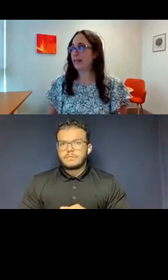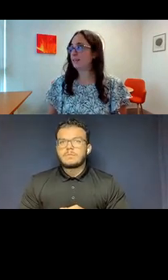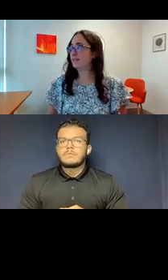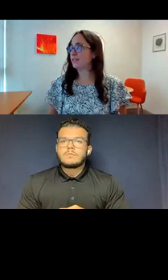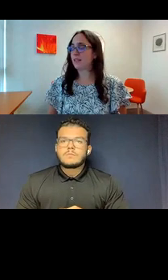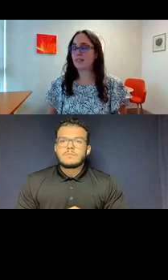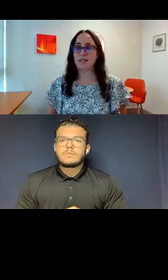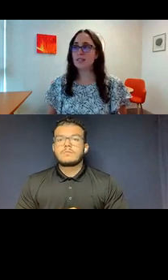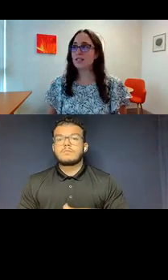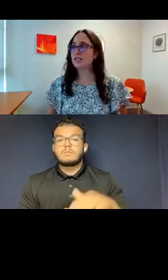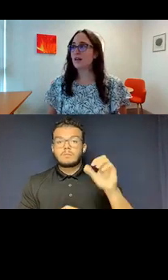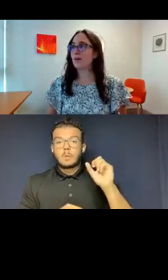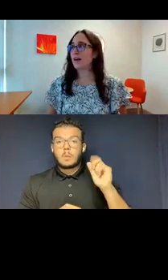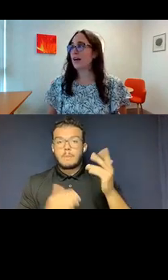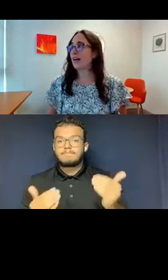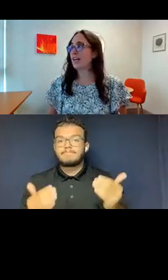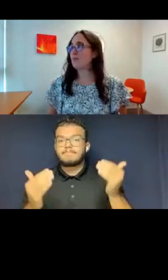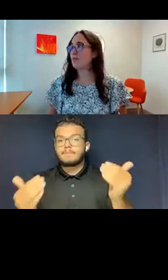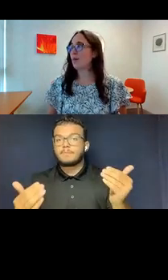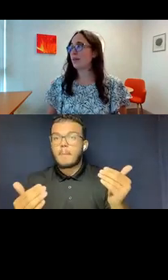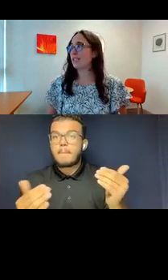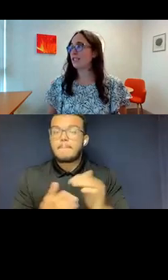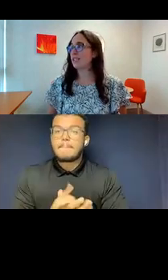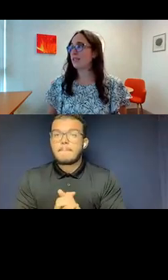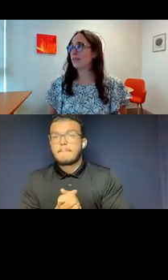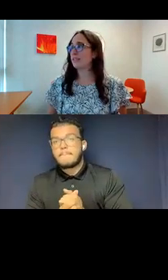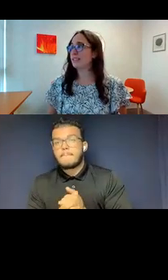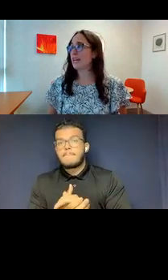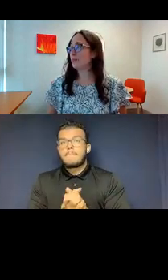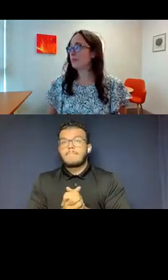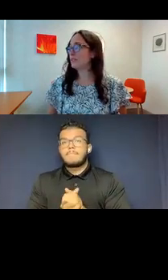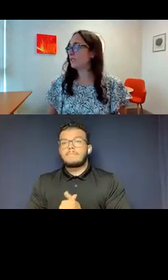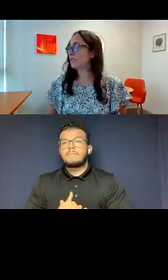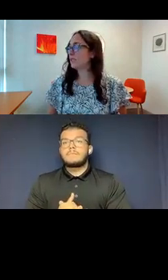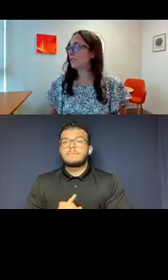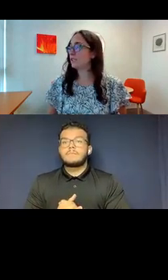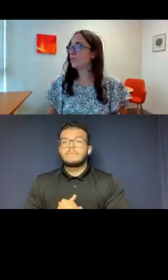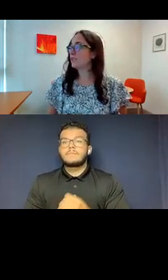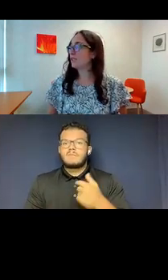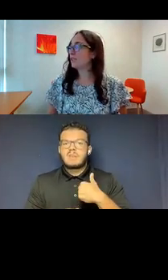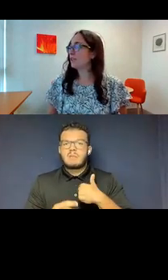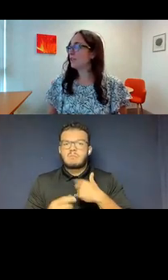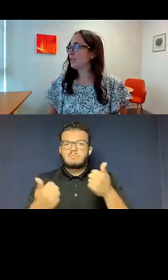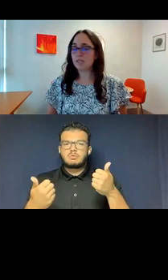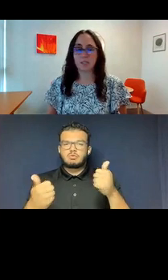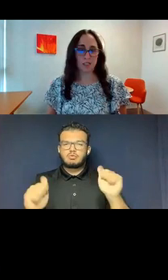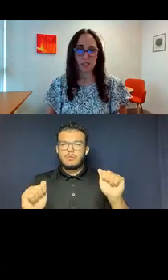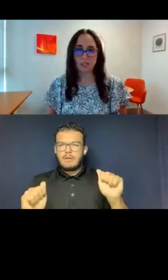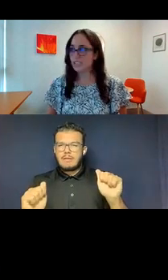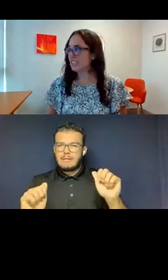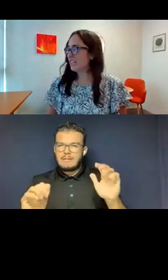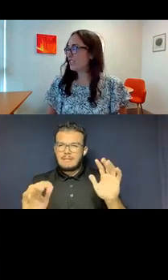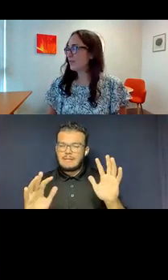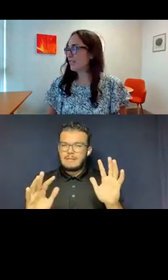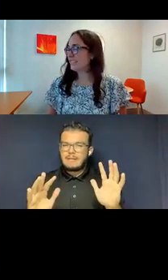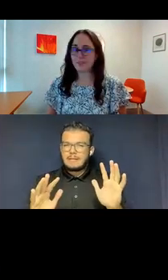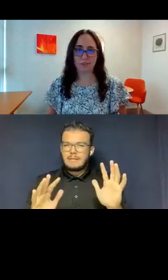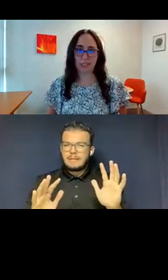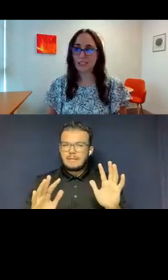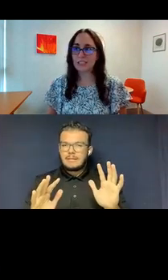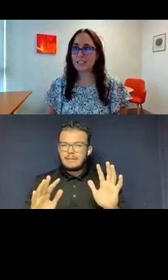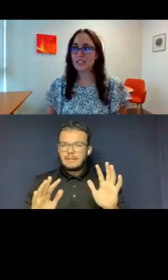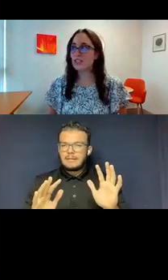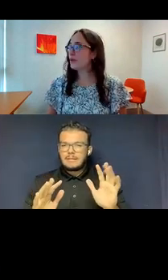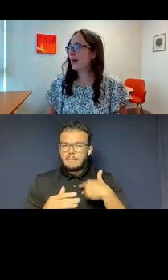OK, so I'm going to attempt to share something different.